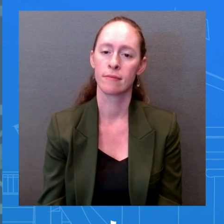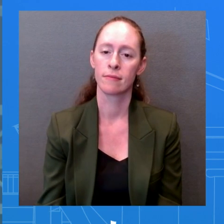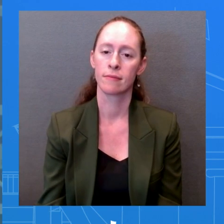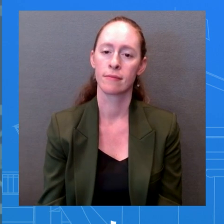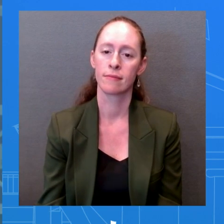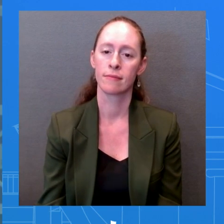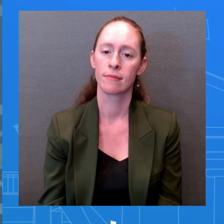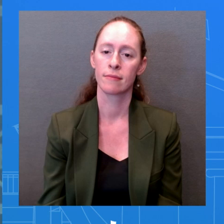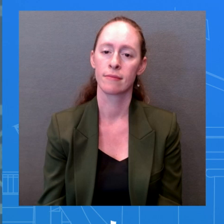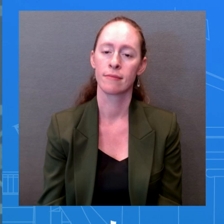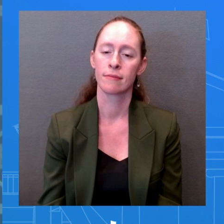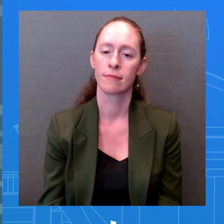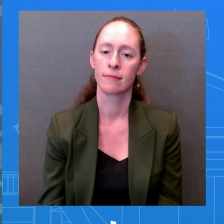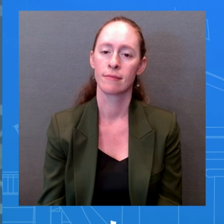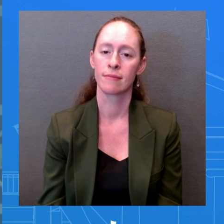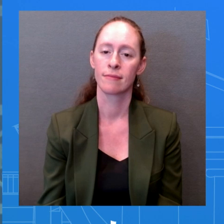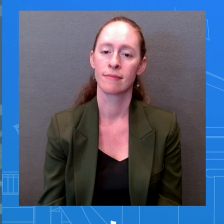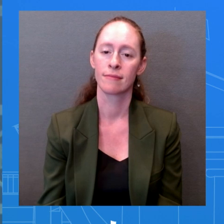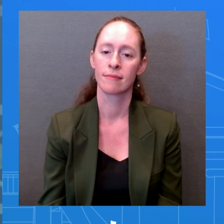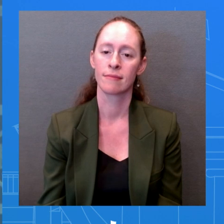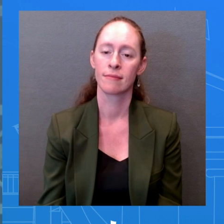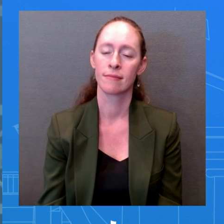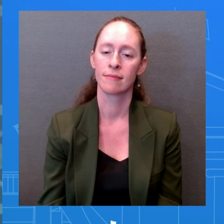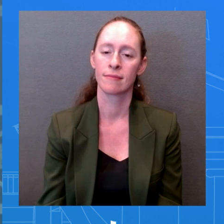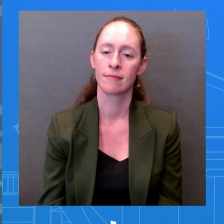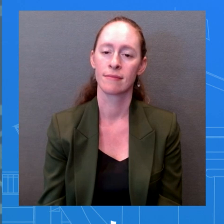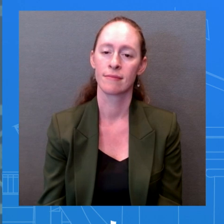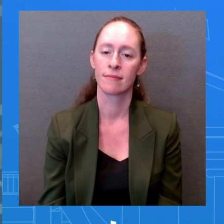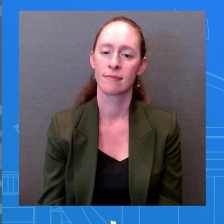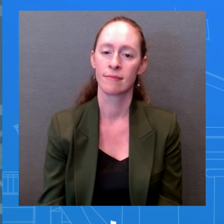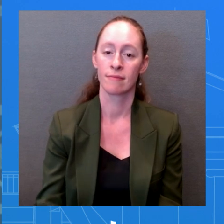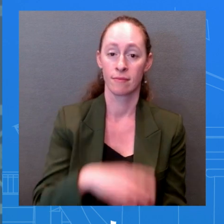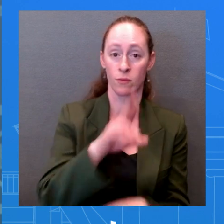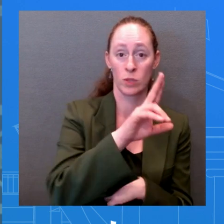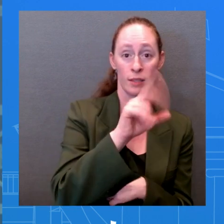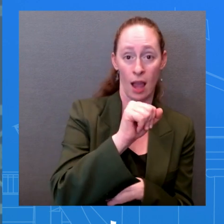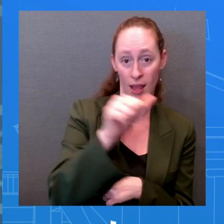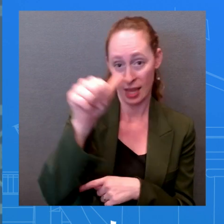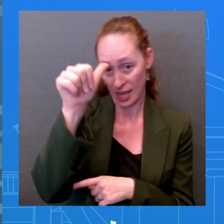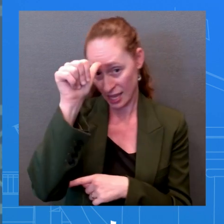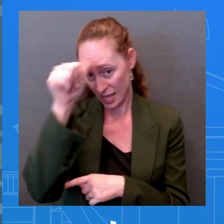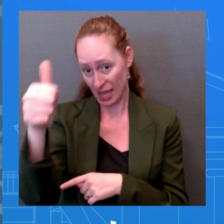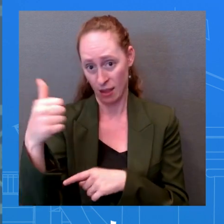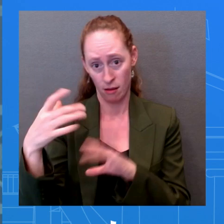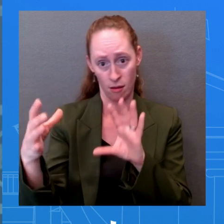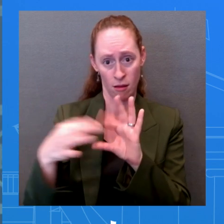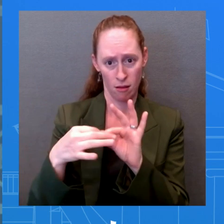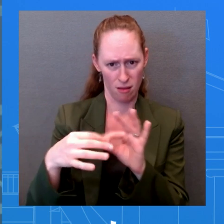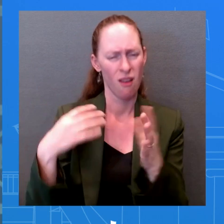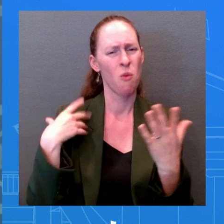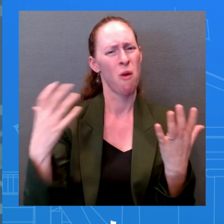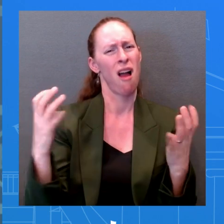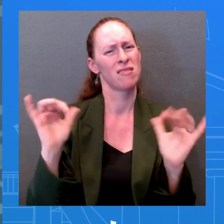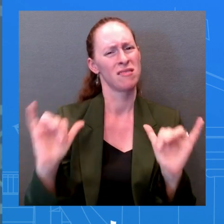to the advancement of free and open Indo-Pacific region, the rule of law, and the promotion of human freedom and dignity.